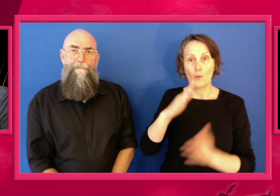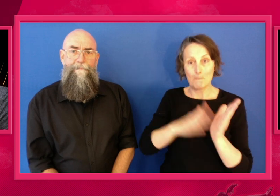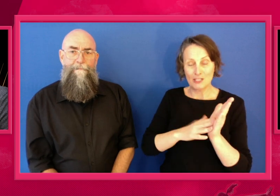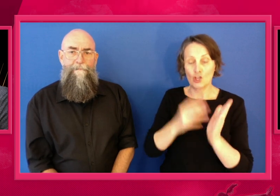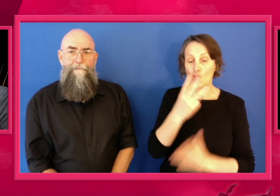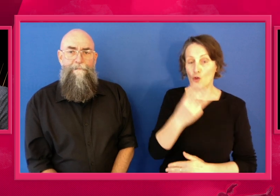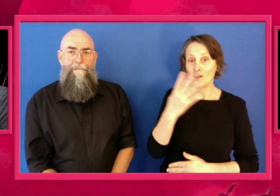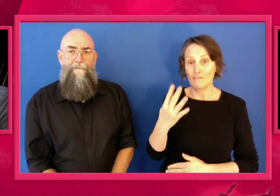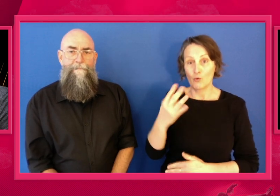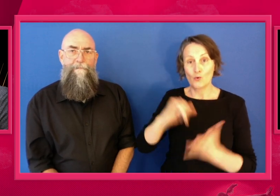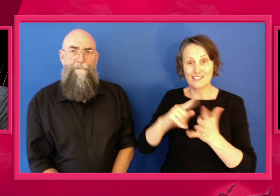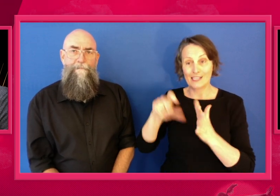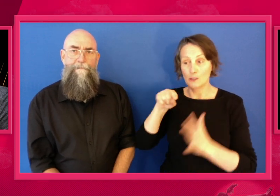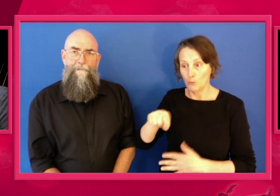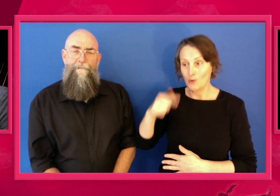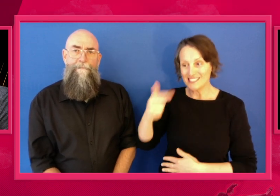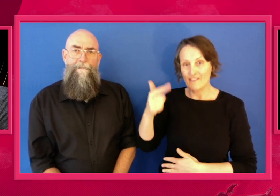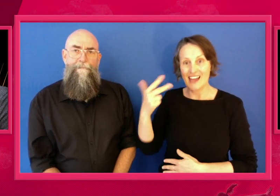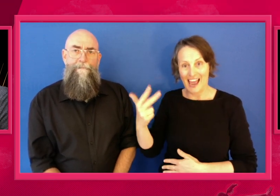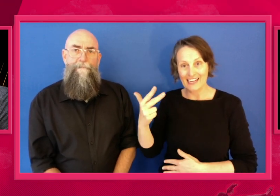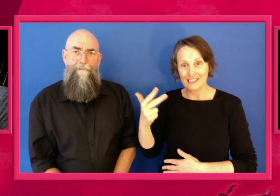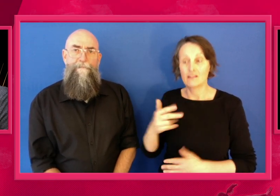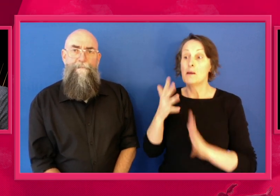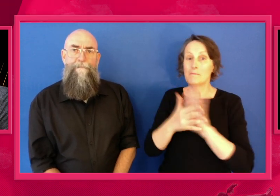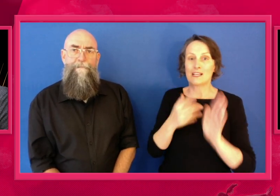781. One and a half minutes ahead of the silver medalist.